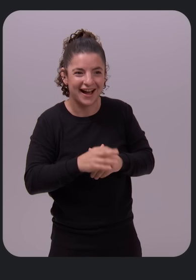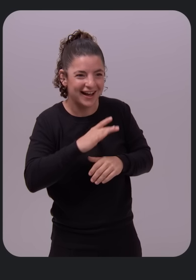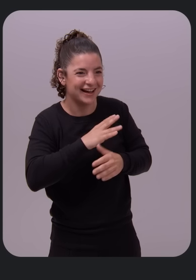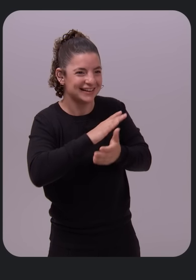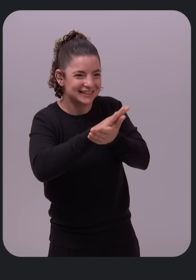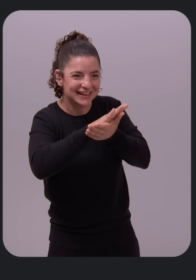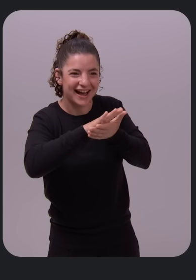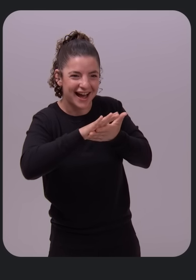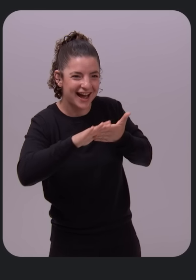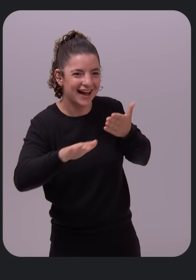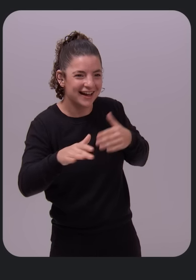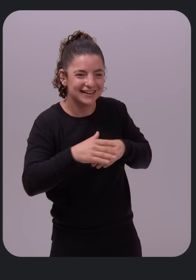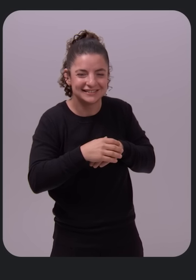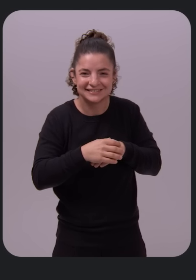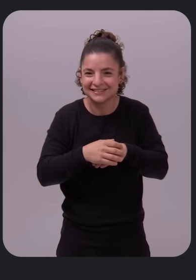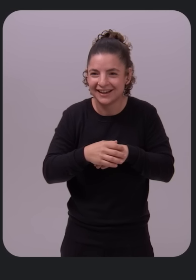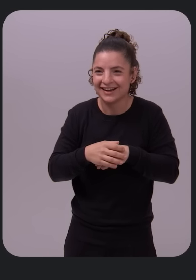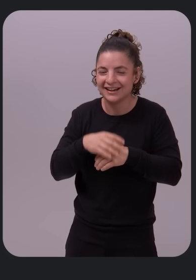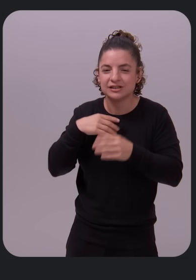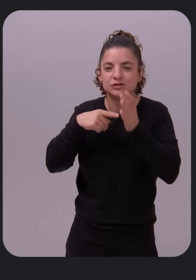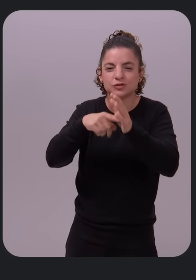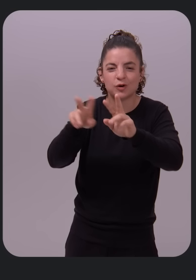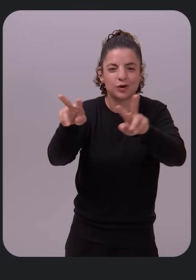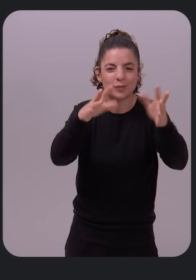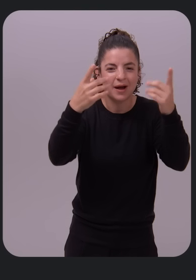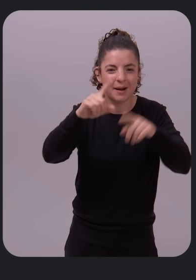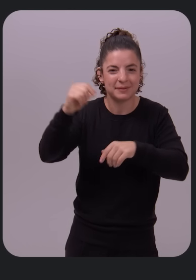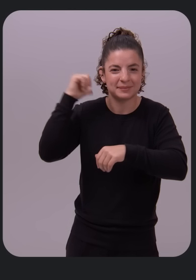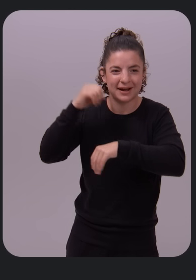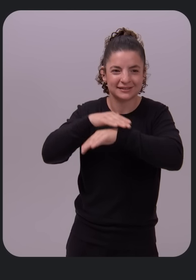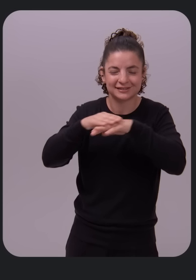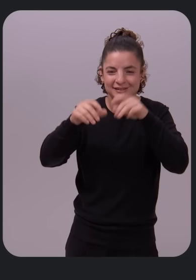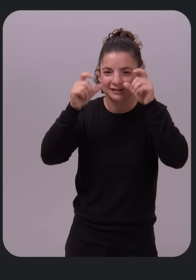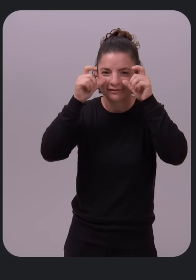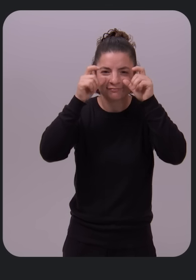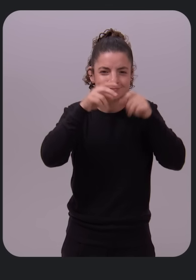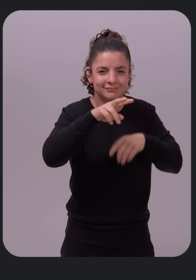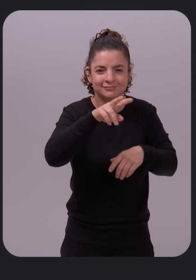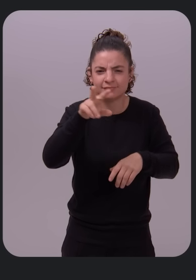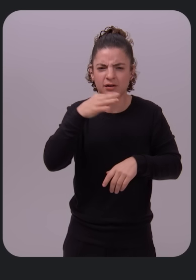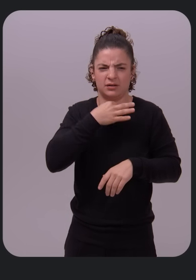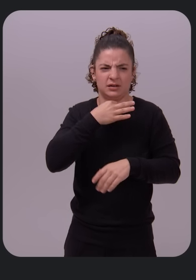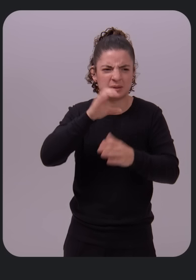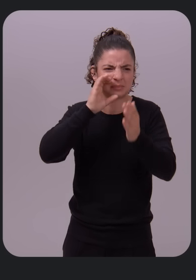Let me keep showing you guys what these glasses can do. I've been curious about this photo wall all day.